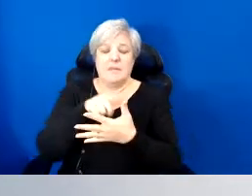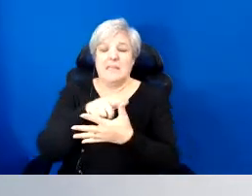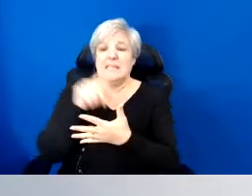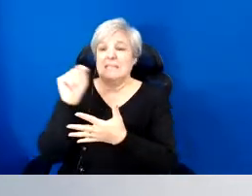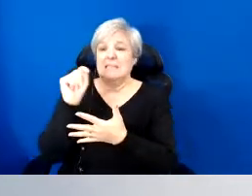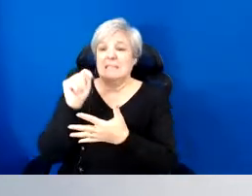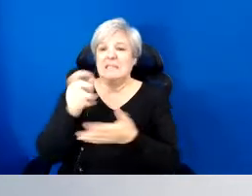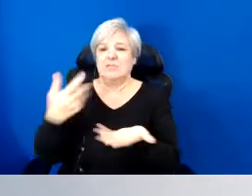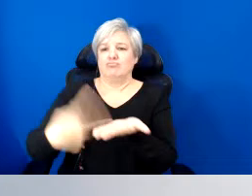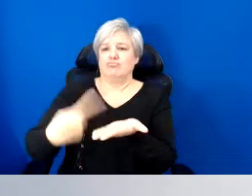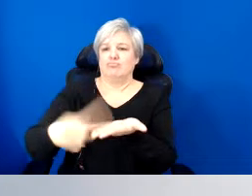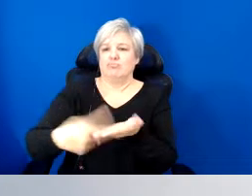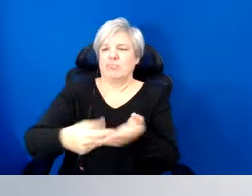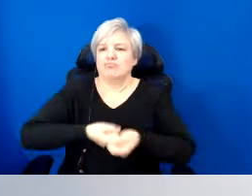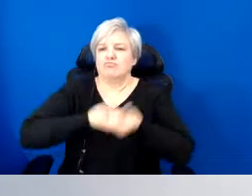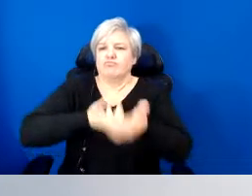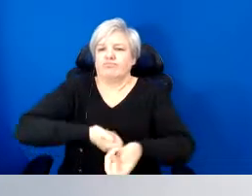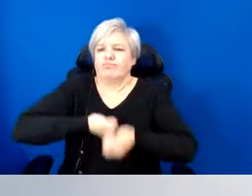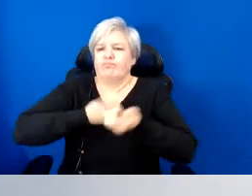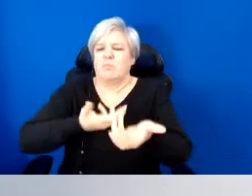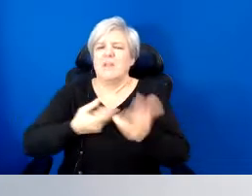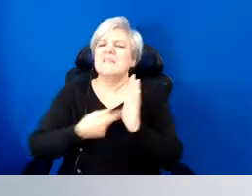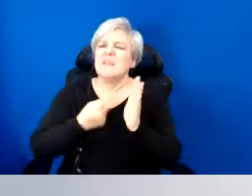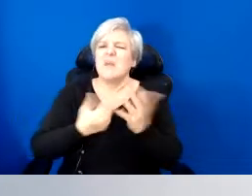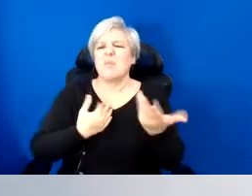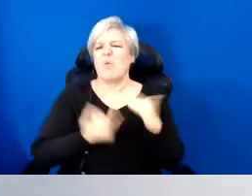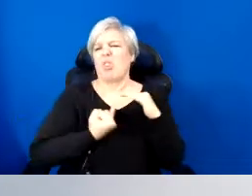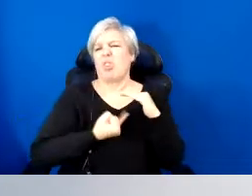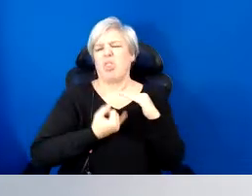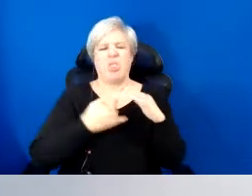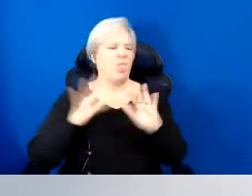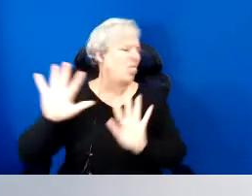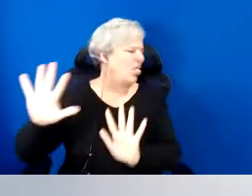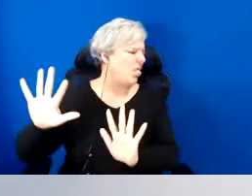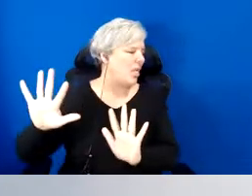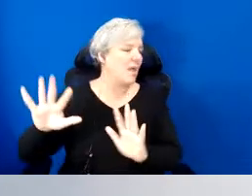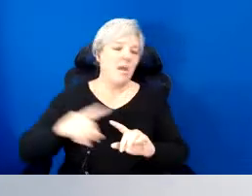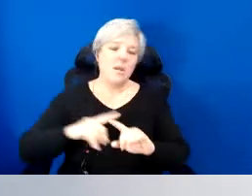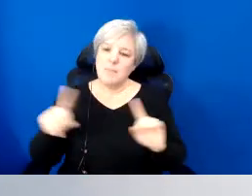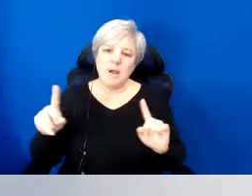Sometimes we want to just isolate ourselves. But if we find healing by talking to others